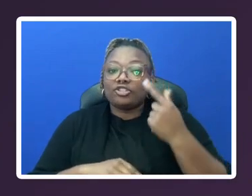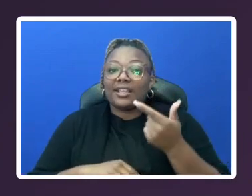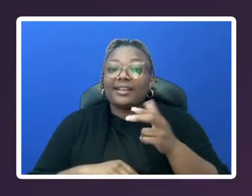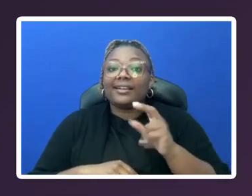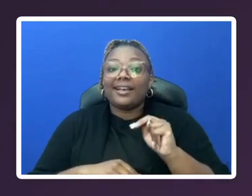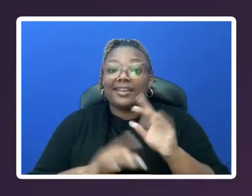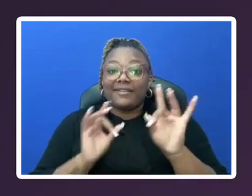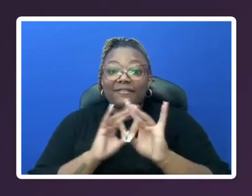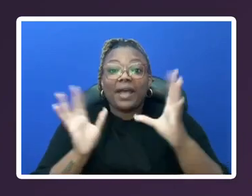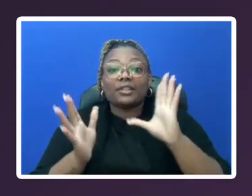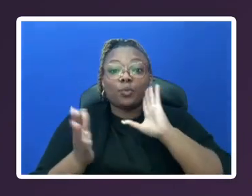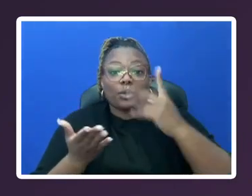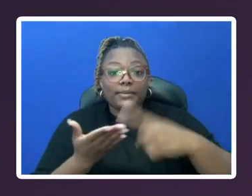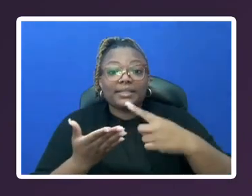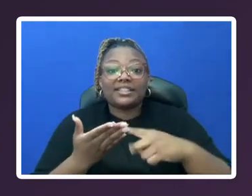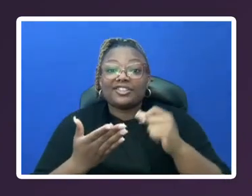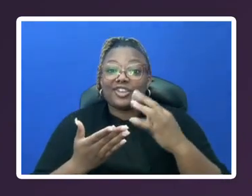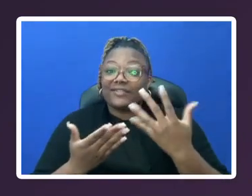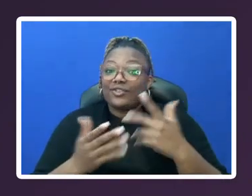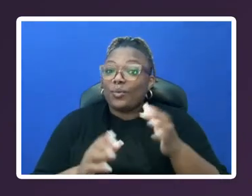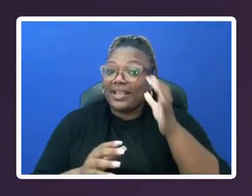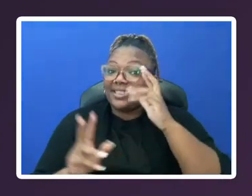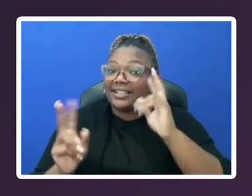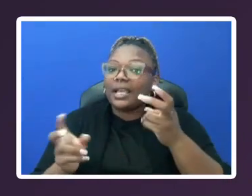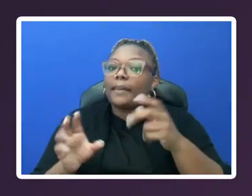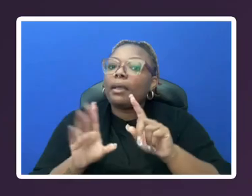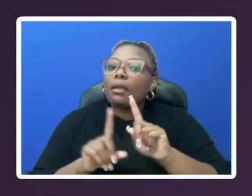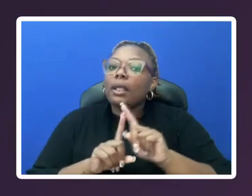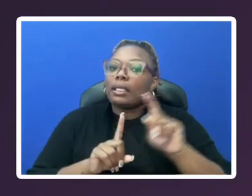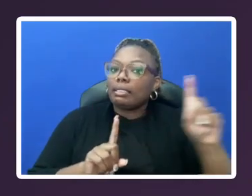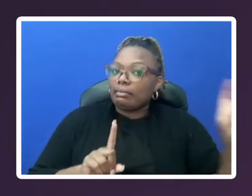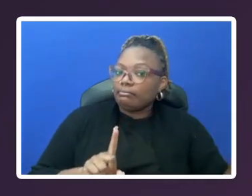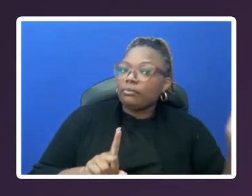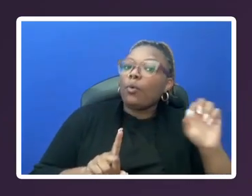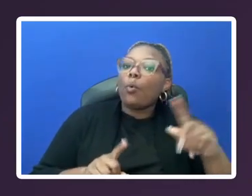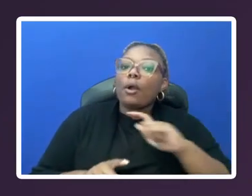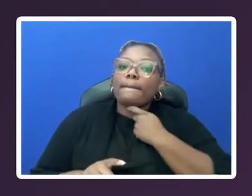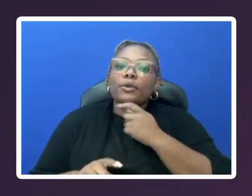free to step away and/or mute your computer if needed. I'll give you a couple seconds.